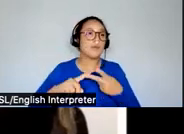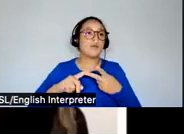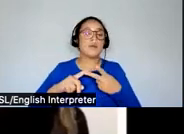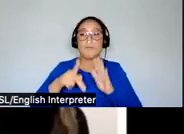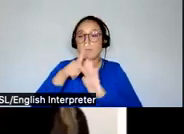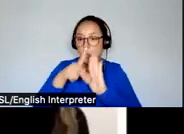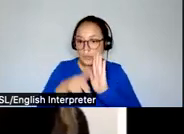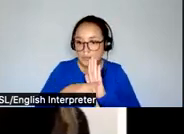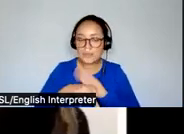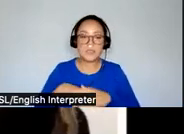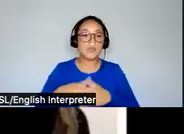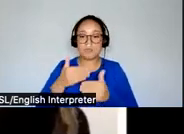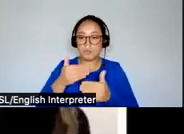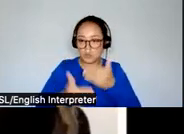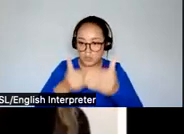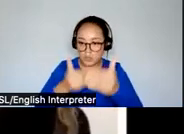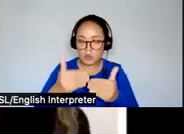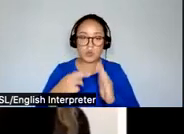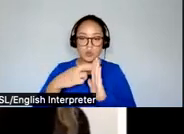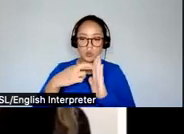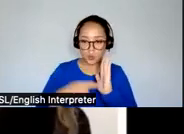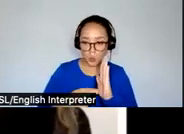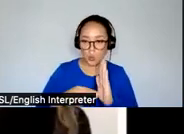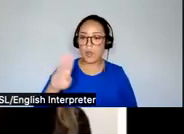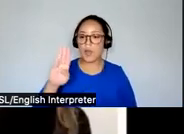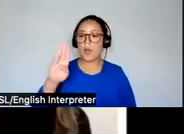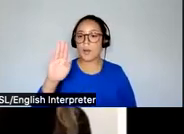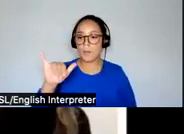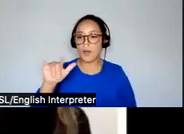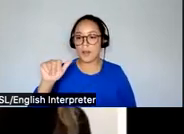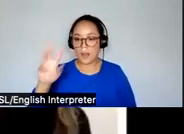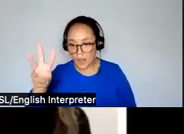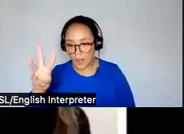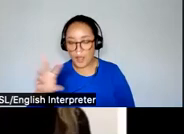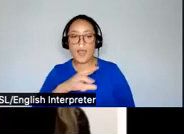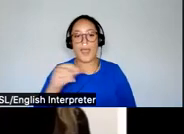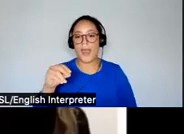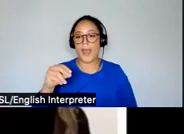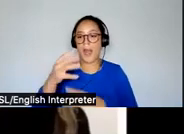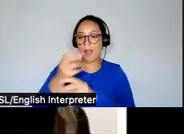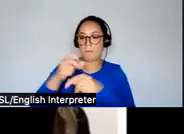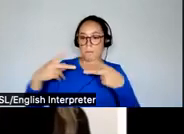And to get your final permit, I would be the contact that you would send your completed